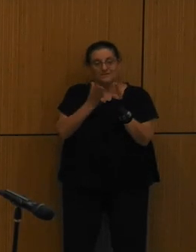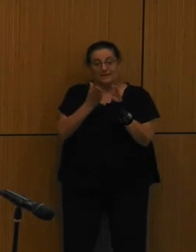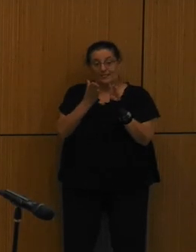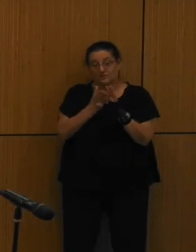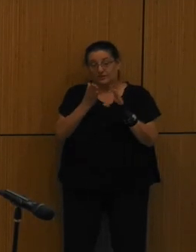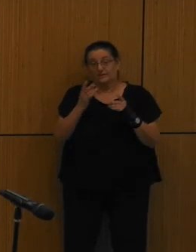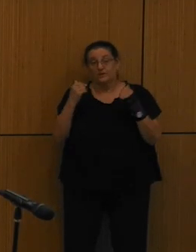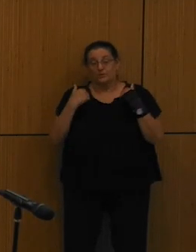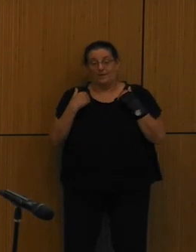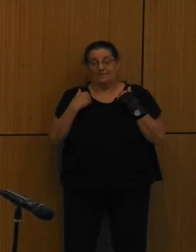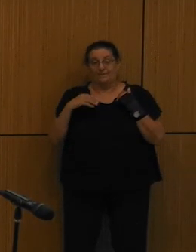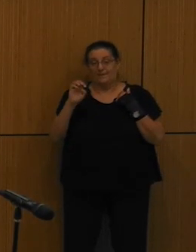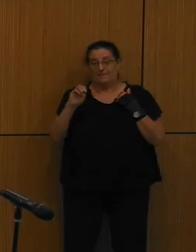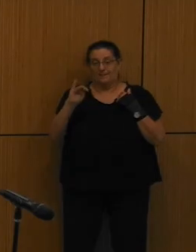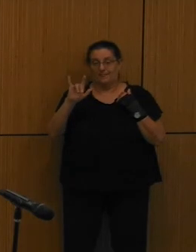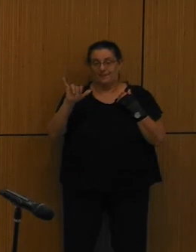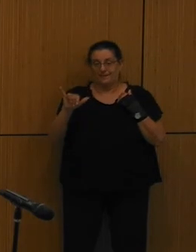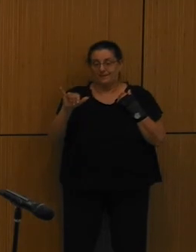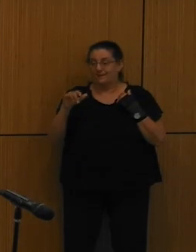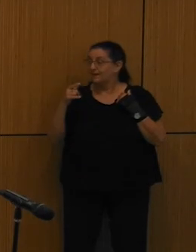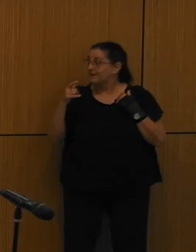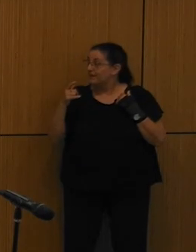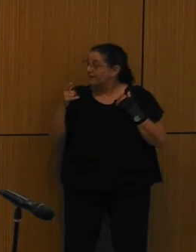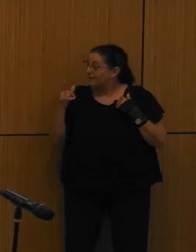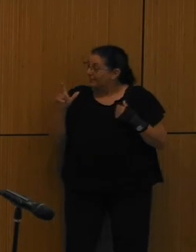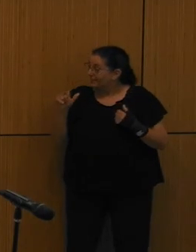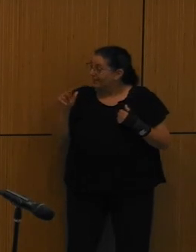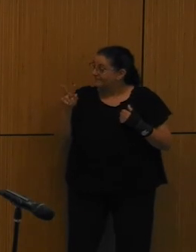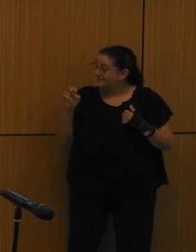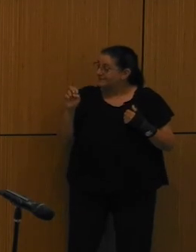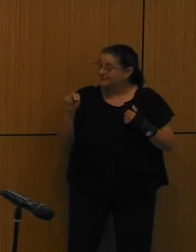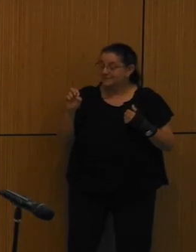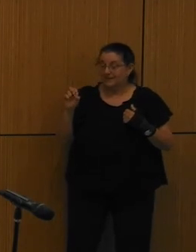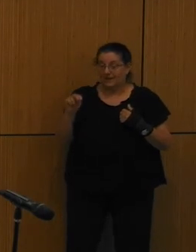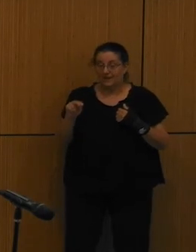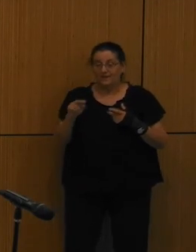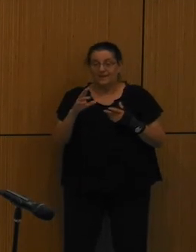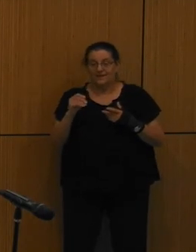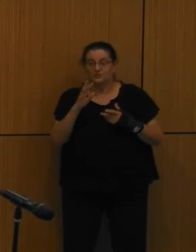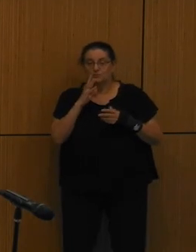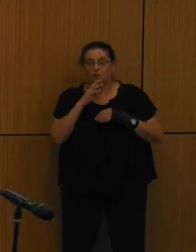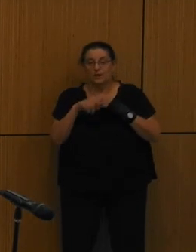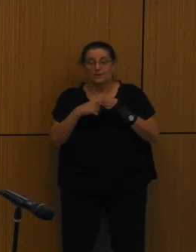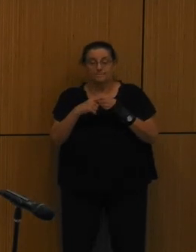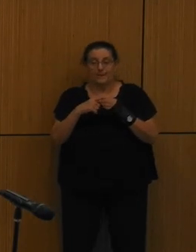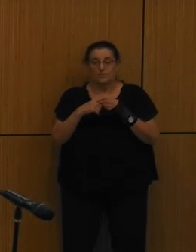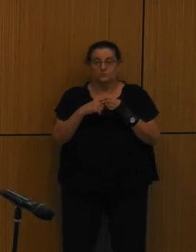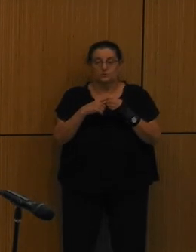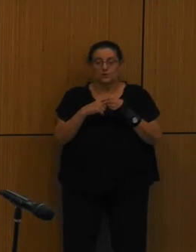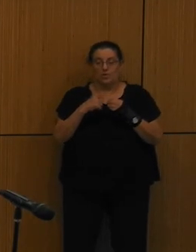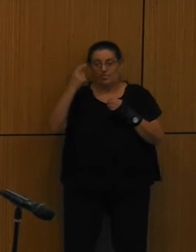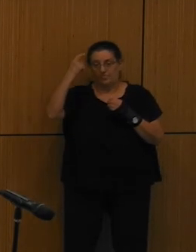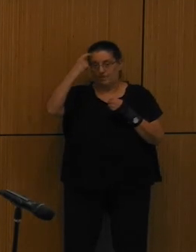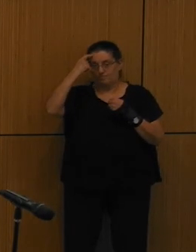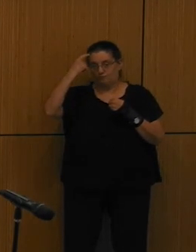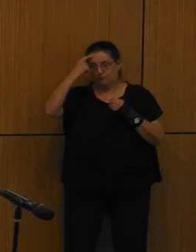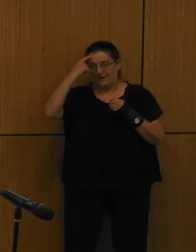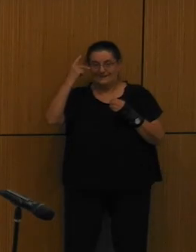We have Emily, doctor, Emily Barclay Levinson, who's going to be talking about, the the brain sees itself,